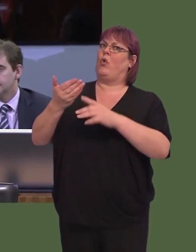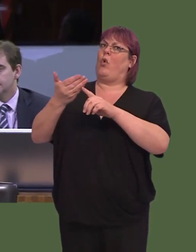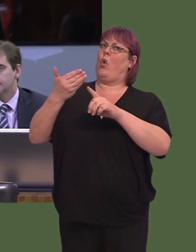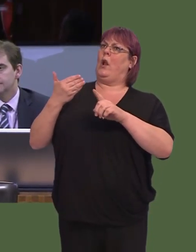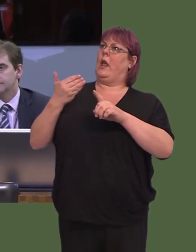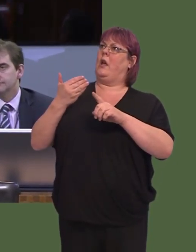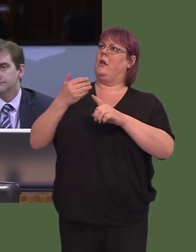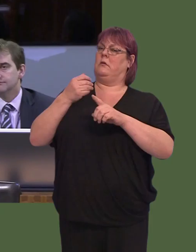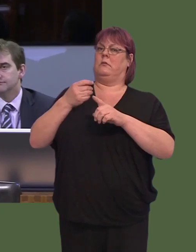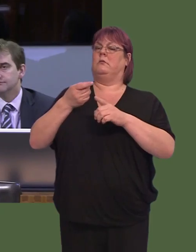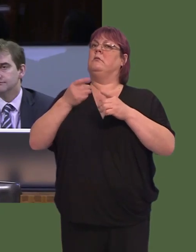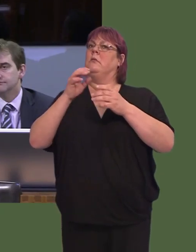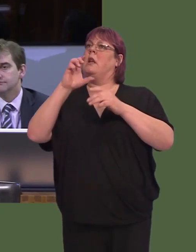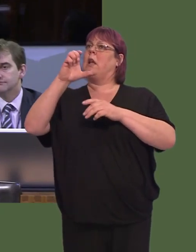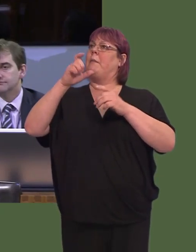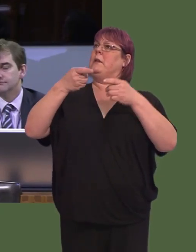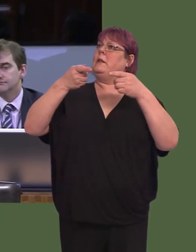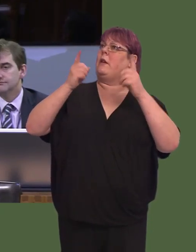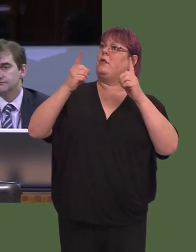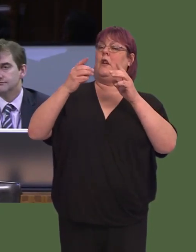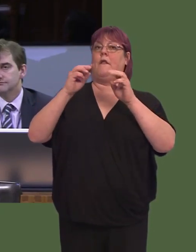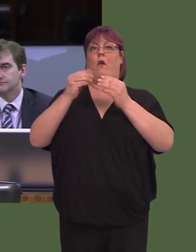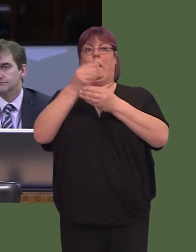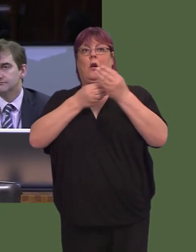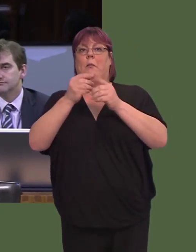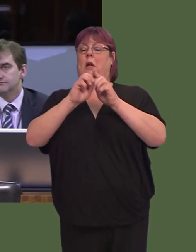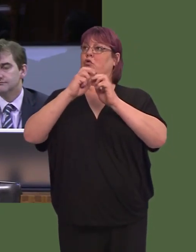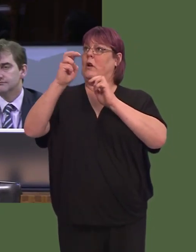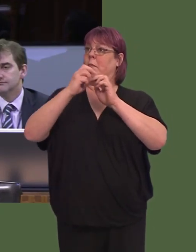for Economy and Transport highlighting the Government's intention to have a vote on the